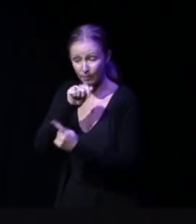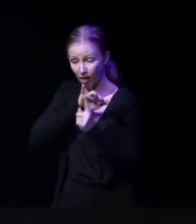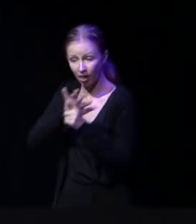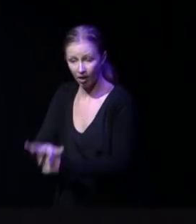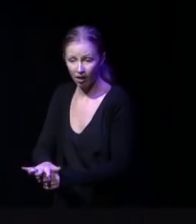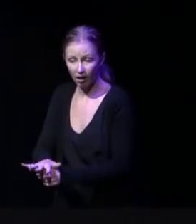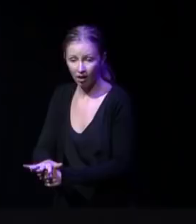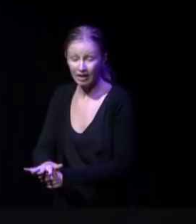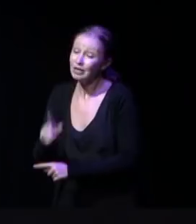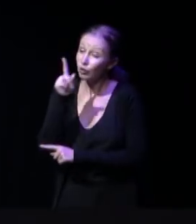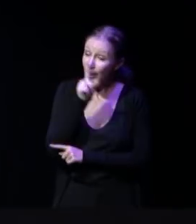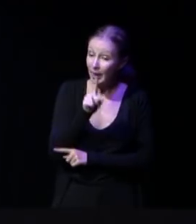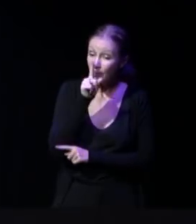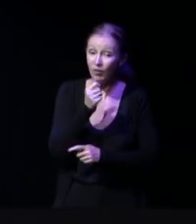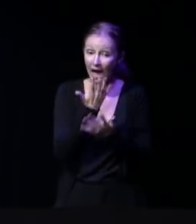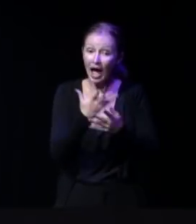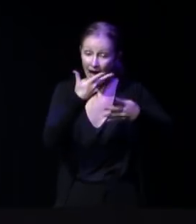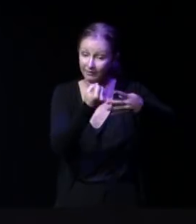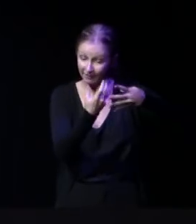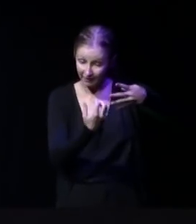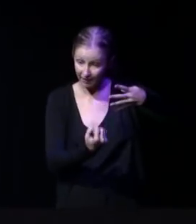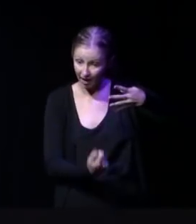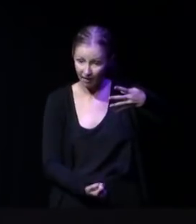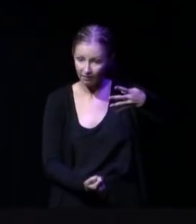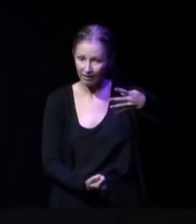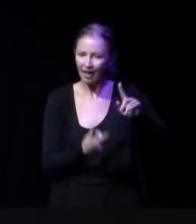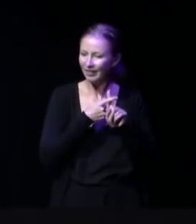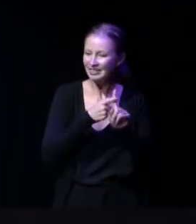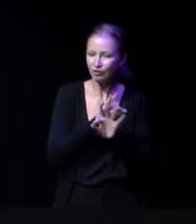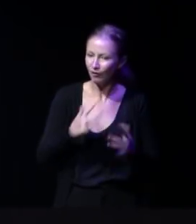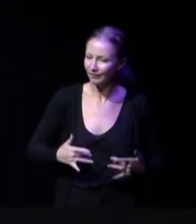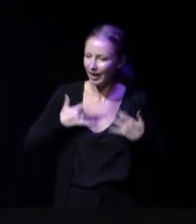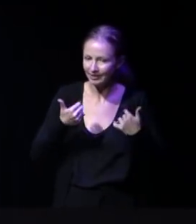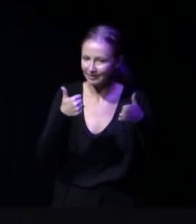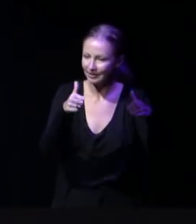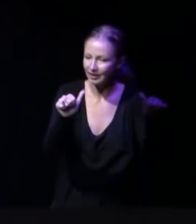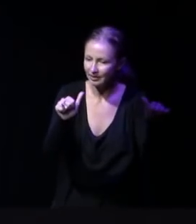to serve are not served by it. I mean, that is some toxic shit.